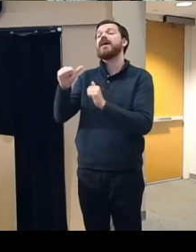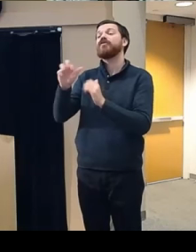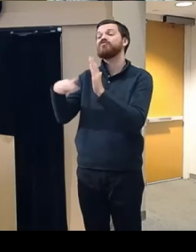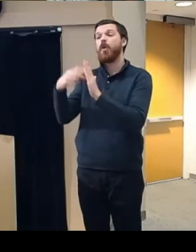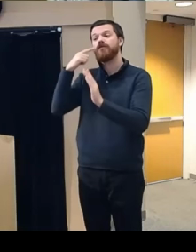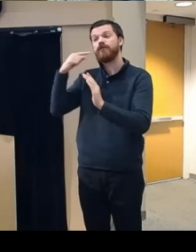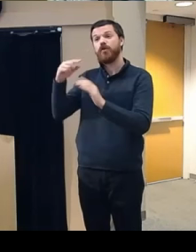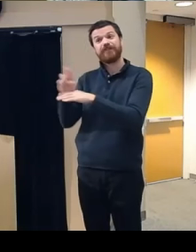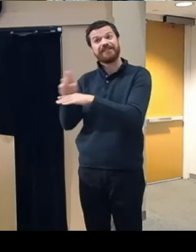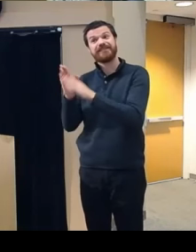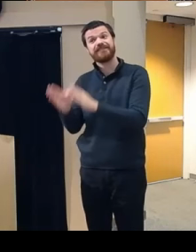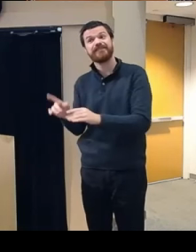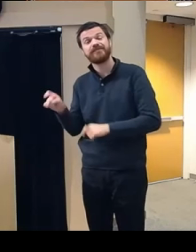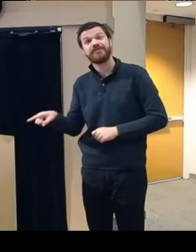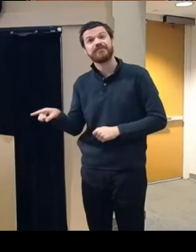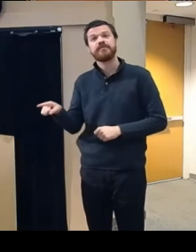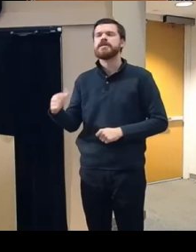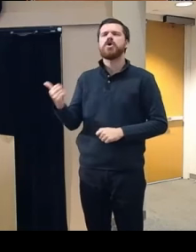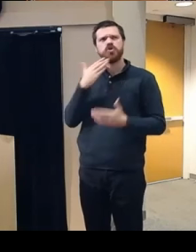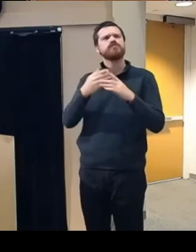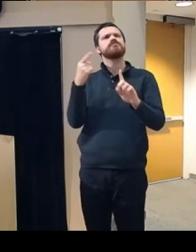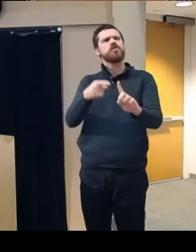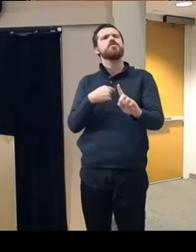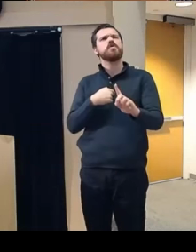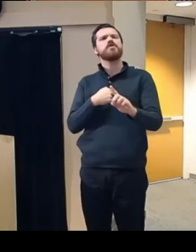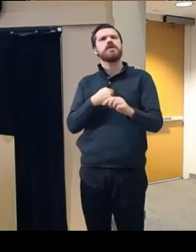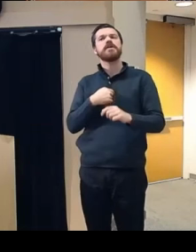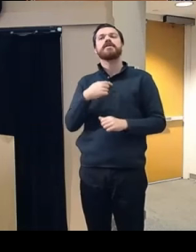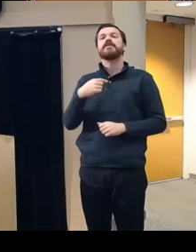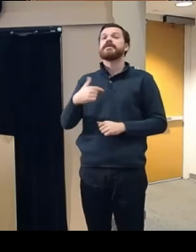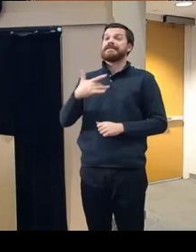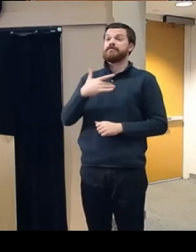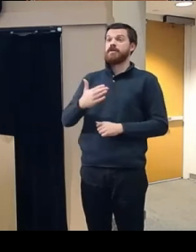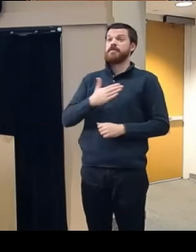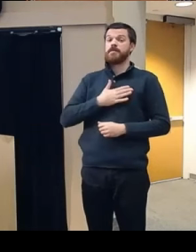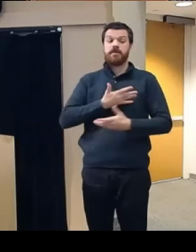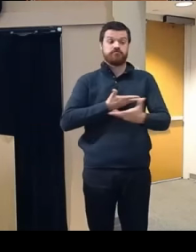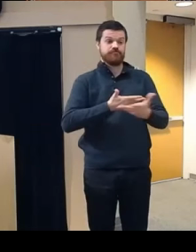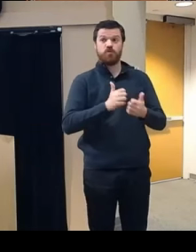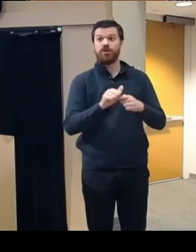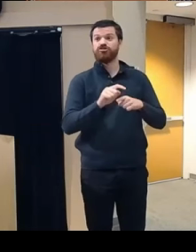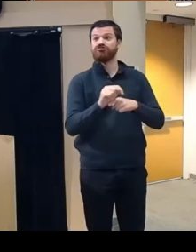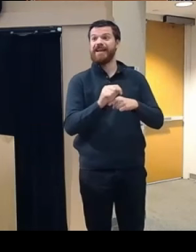that's a really good point I hadn't um I think my interfacing with trainees is often there's